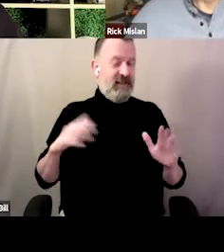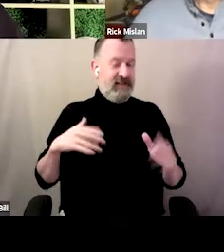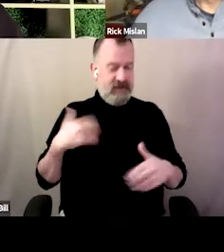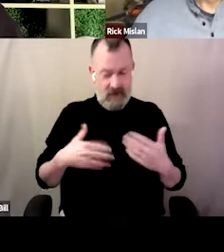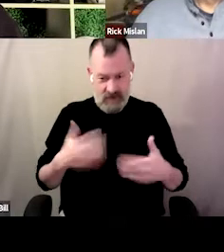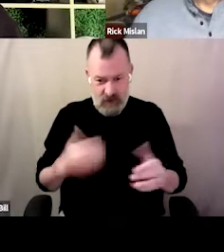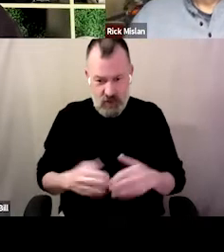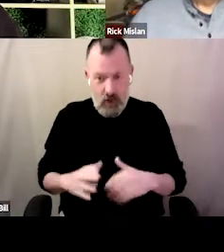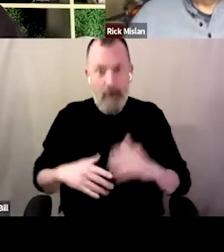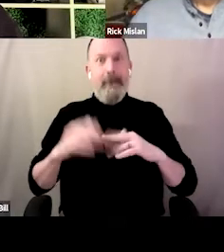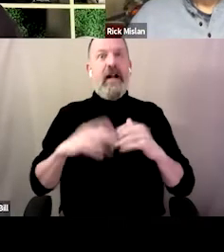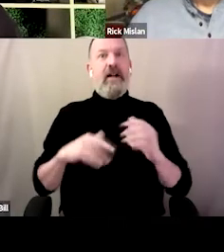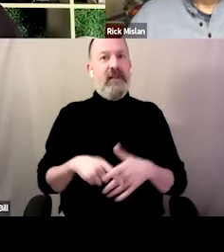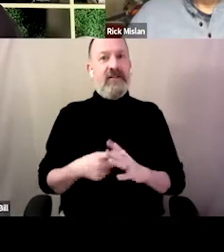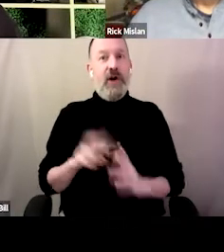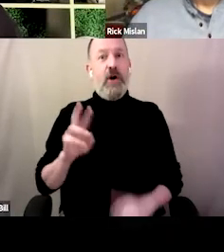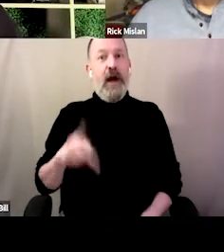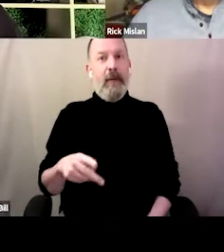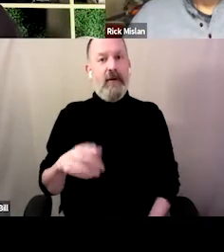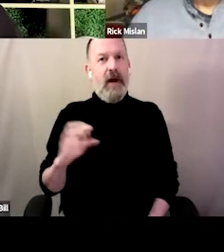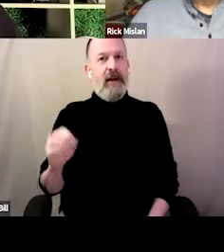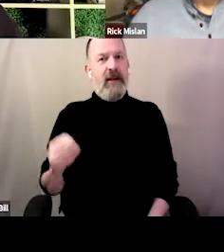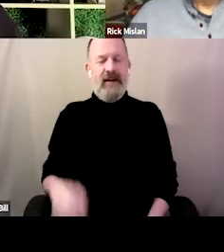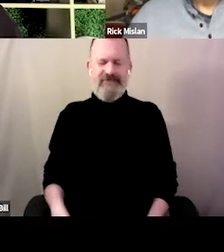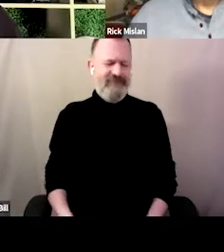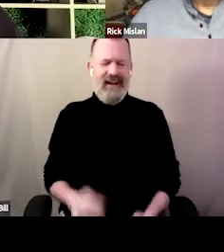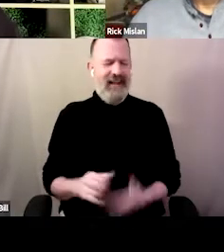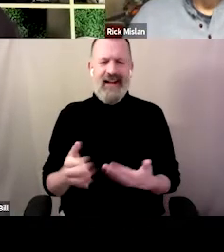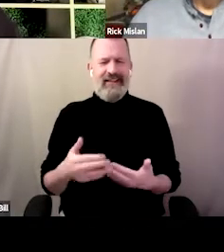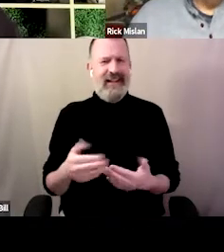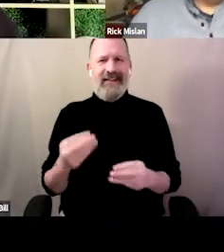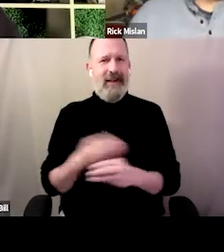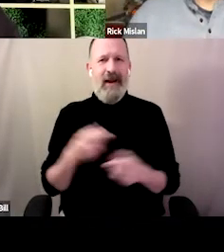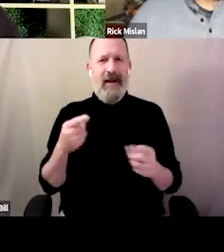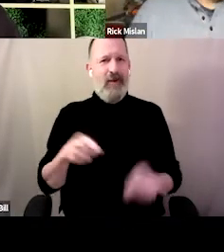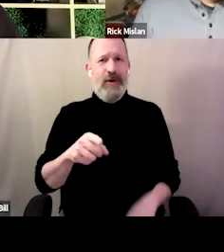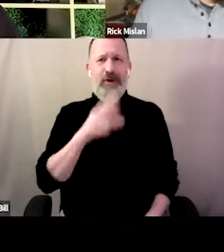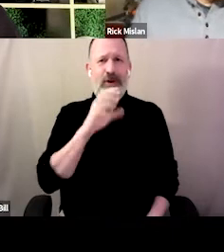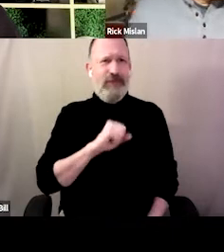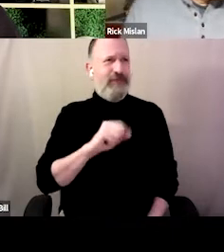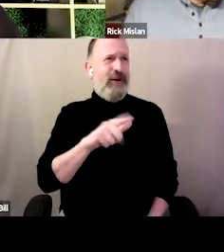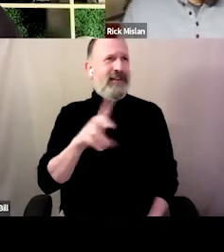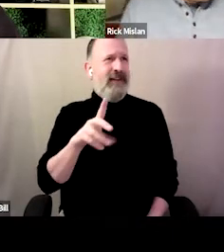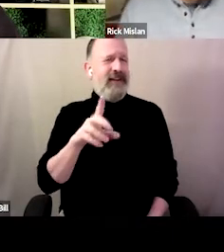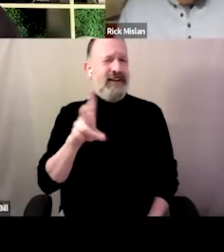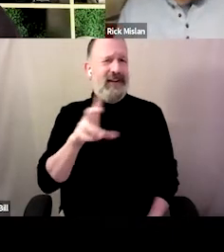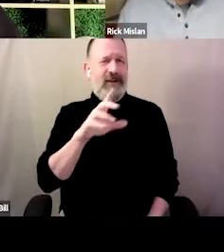a really easy proposition and really easy math when you're you know 2728 years old. CalebBarlow: That's a whole different calculus, you know,